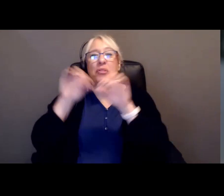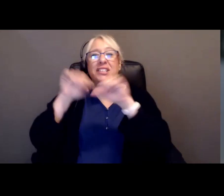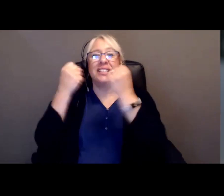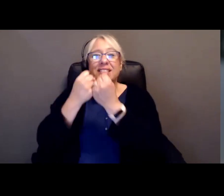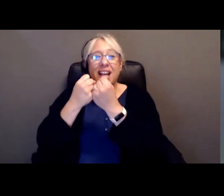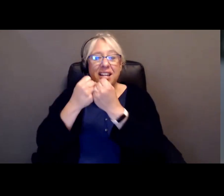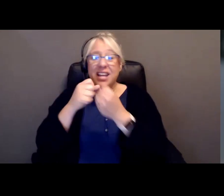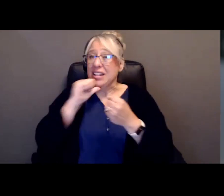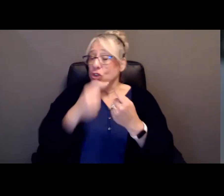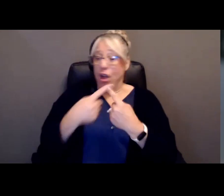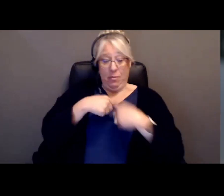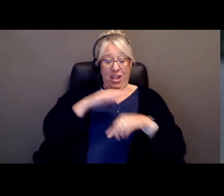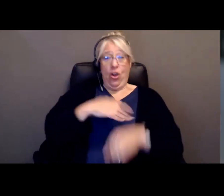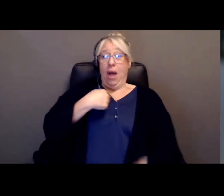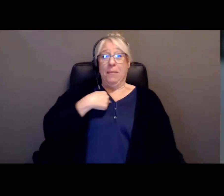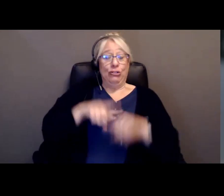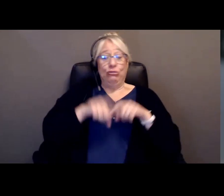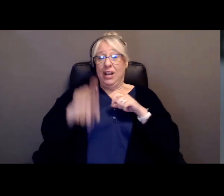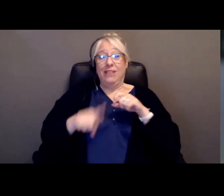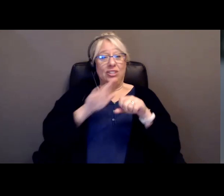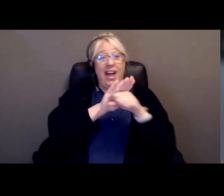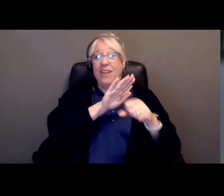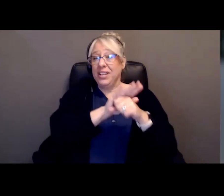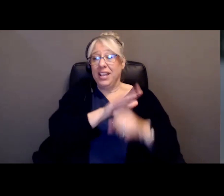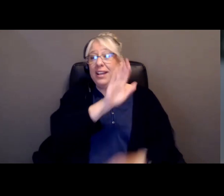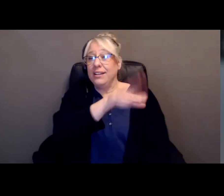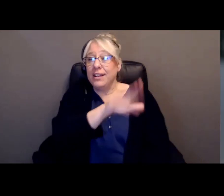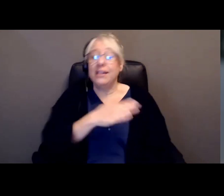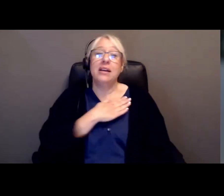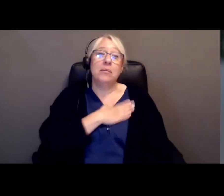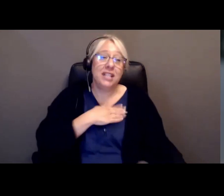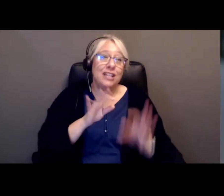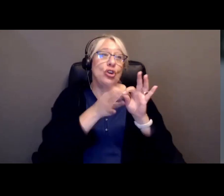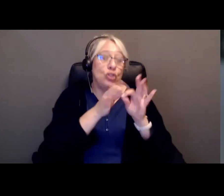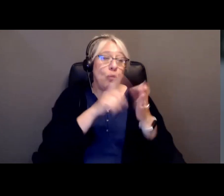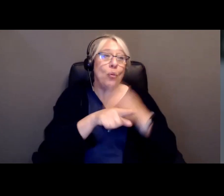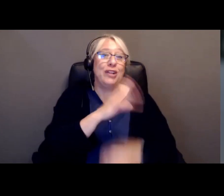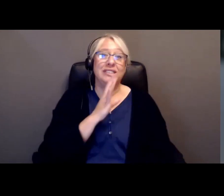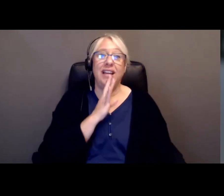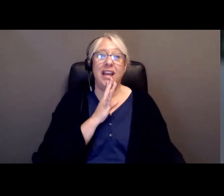on me to have to advocate that would you please interpret that what you're saying. COVID was